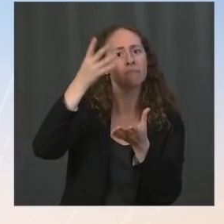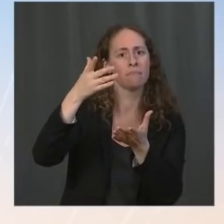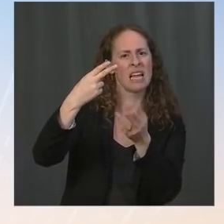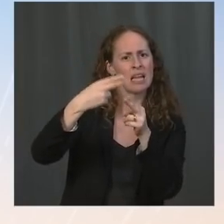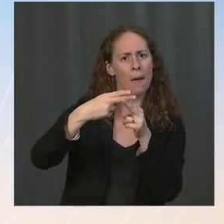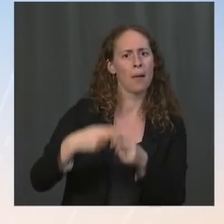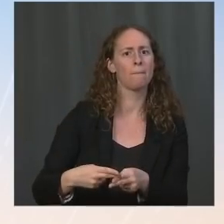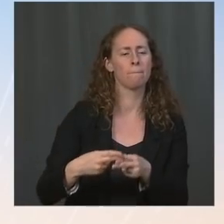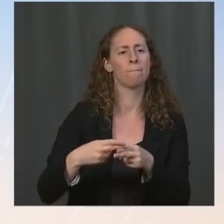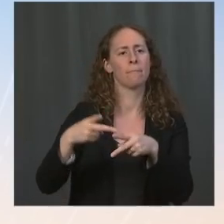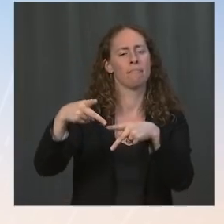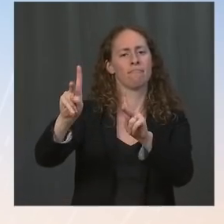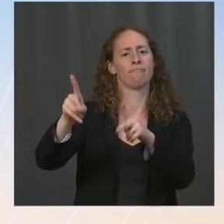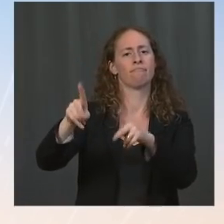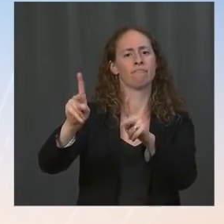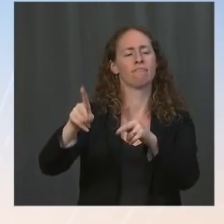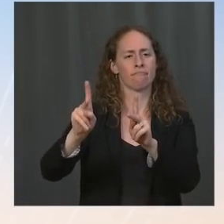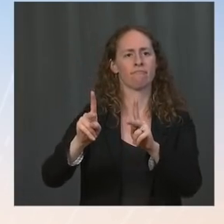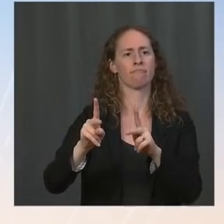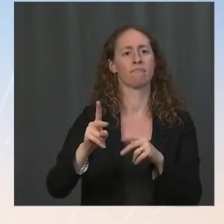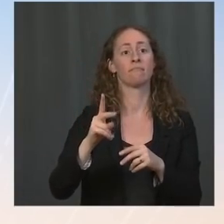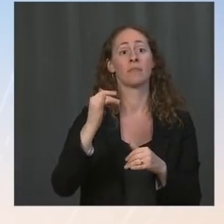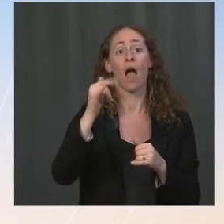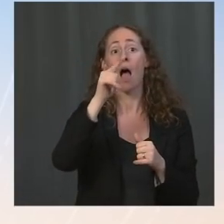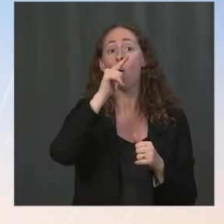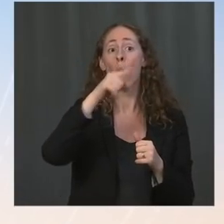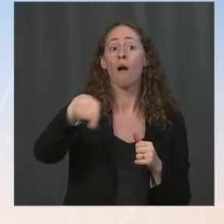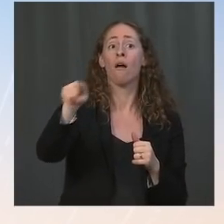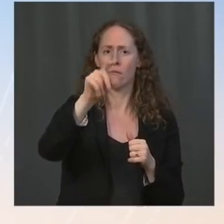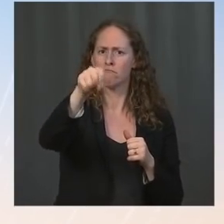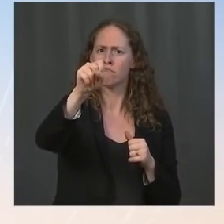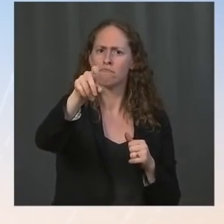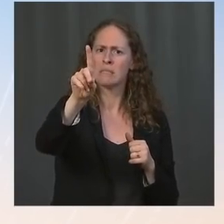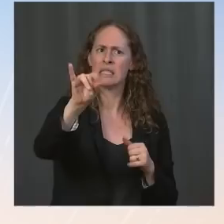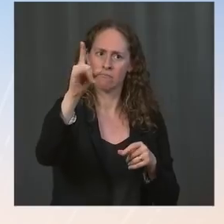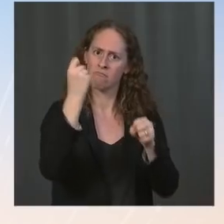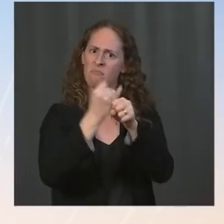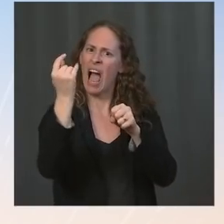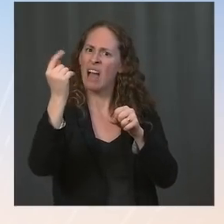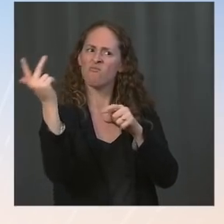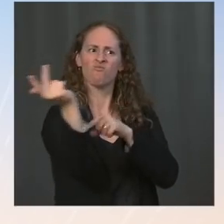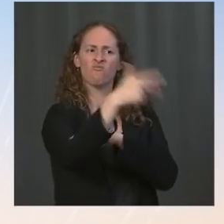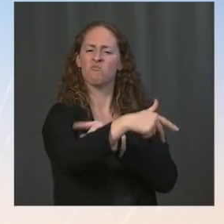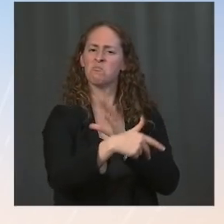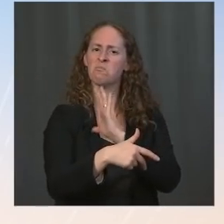those individuals came -- got through. But again, these are -- these are -- this is coordination that's happening on the ground.